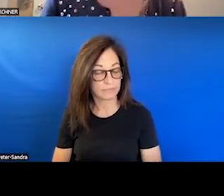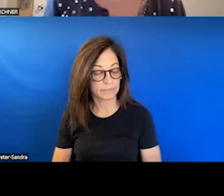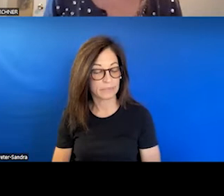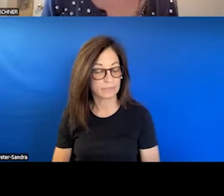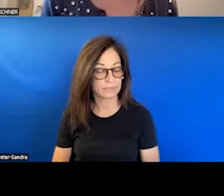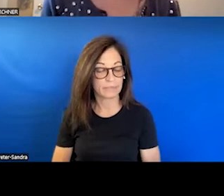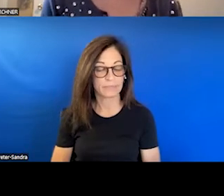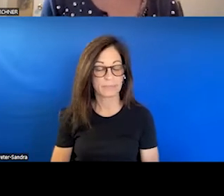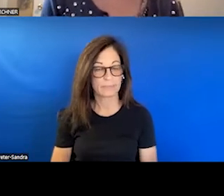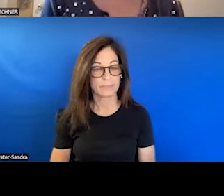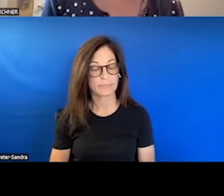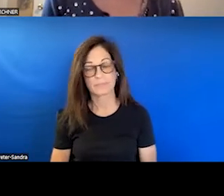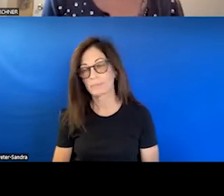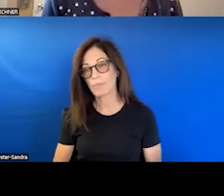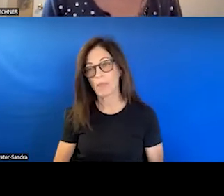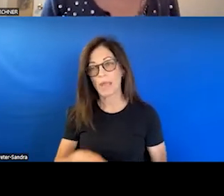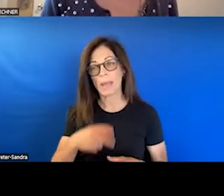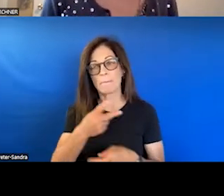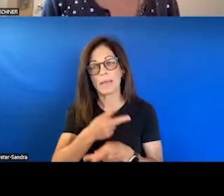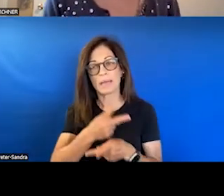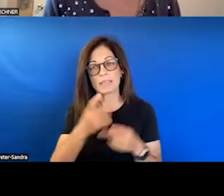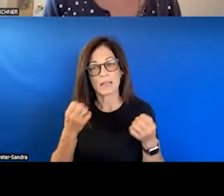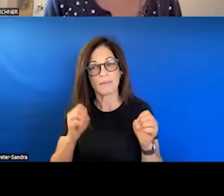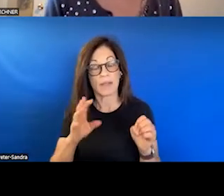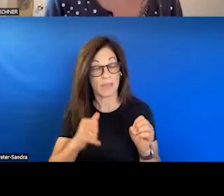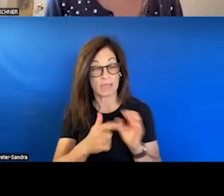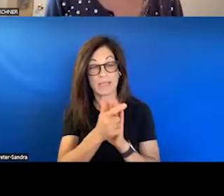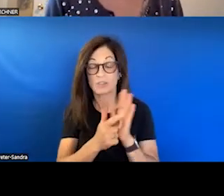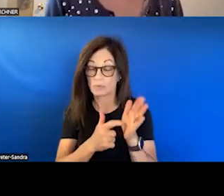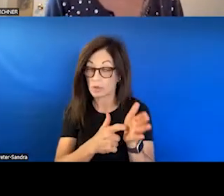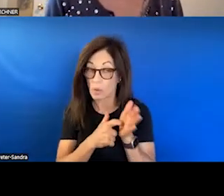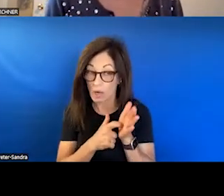MAINTENANCE OF EFFORT. STATUTE DOES, DOES REQUIRE, MAINTENANCE OF EFFORT. THAT,